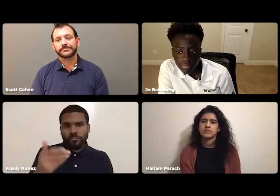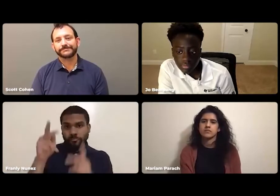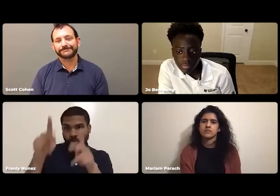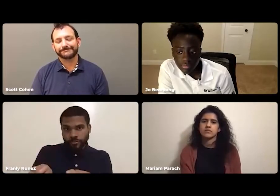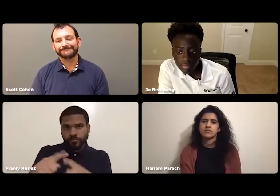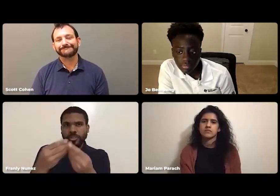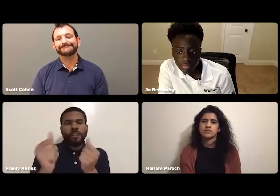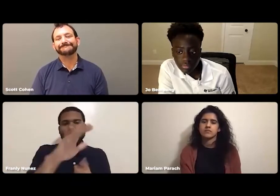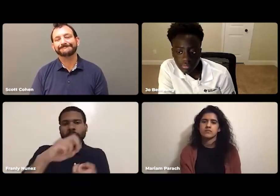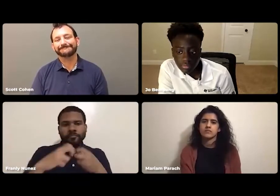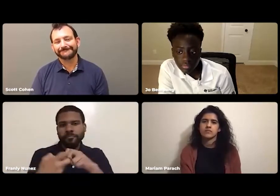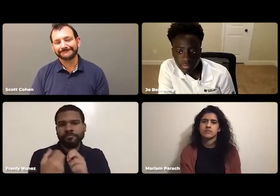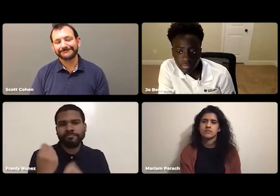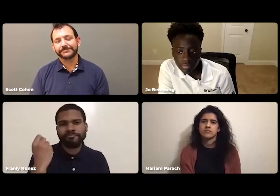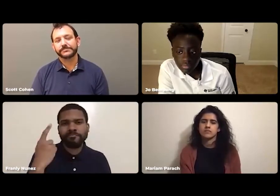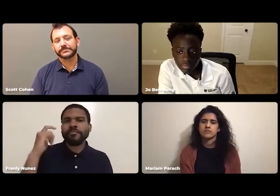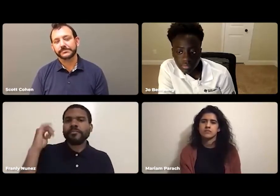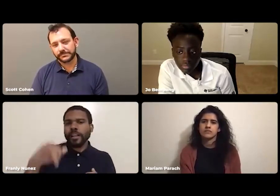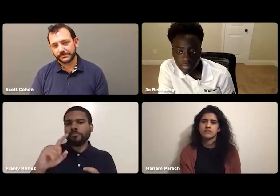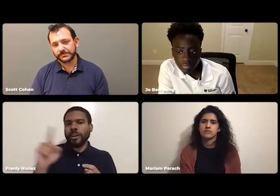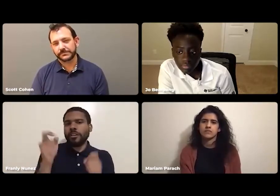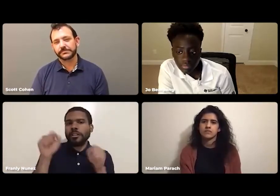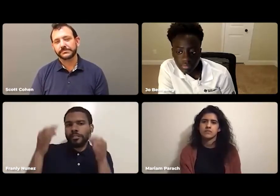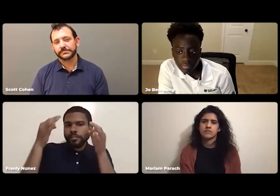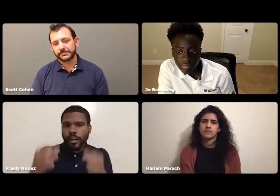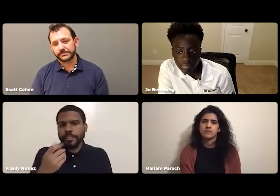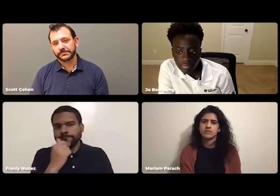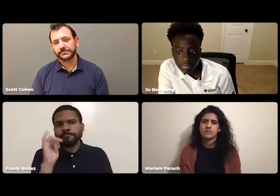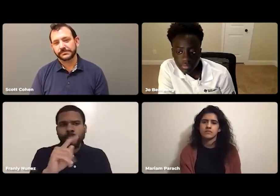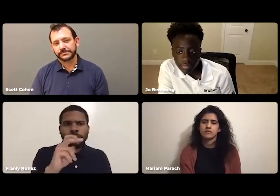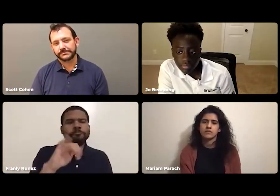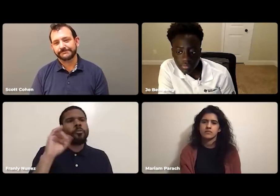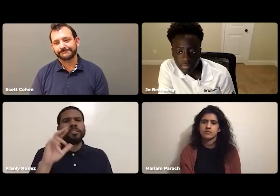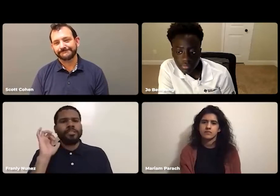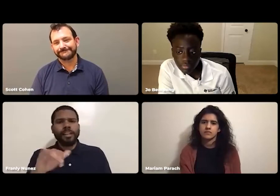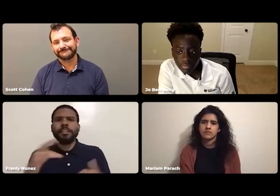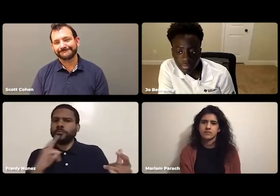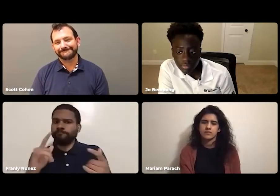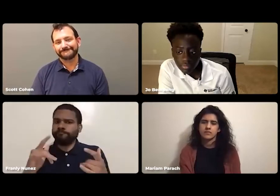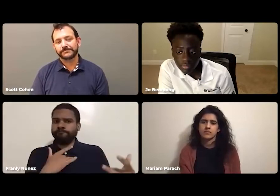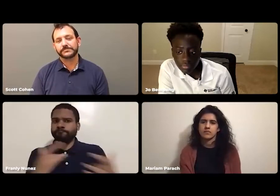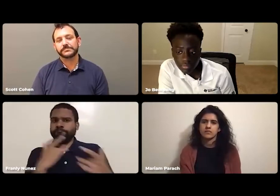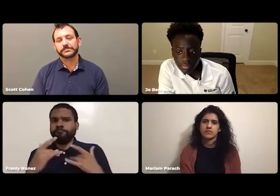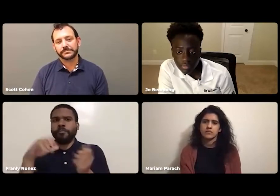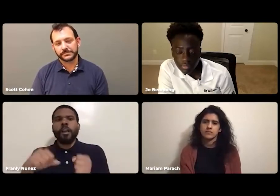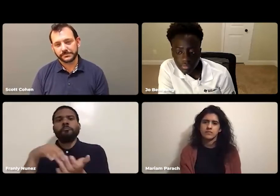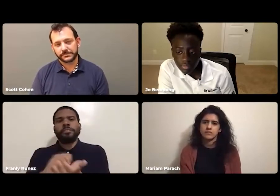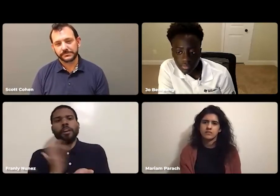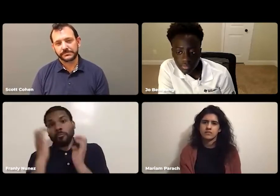But, those committees sometimes need someone higher up to welcome them into the system,